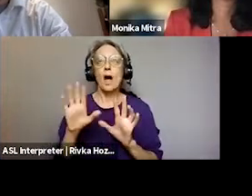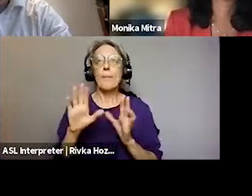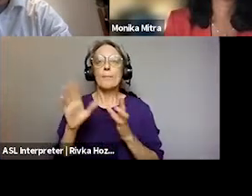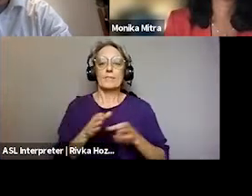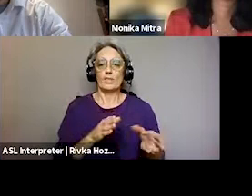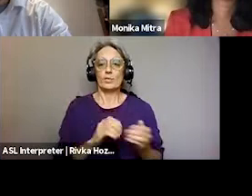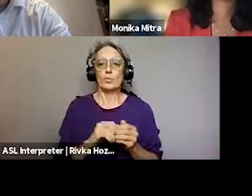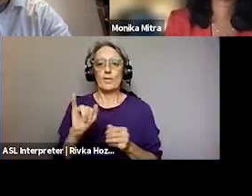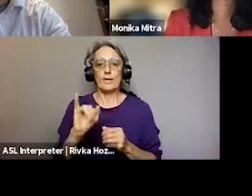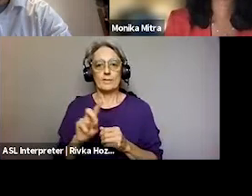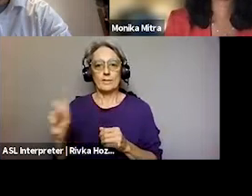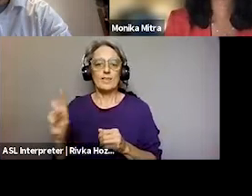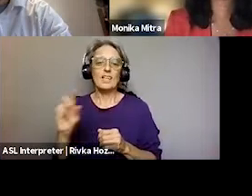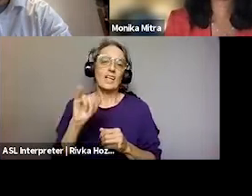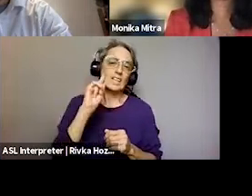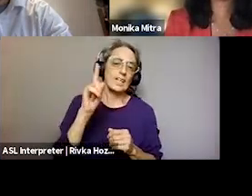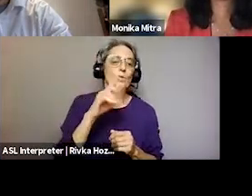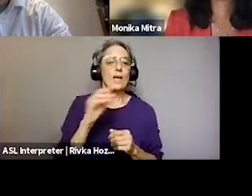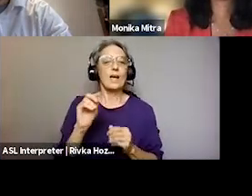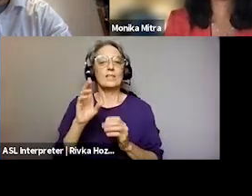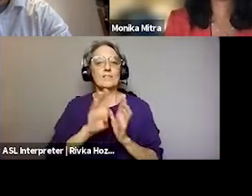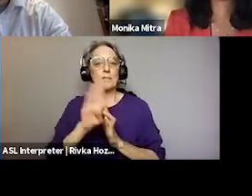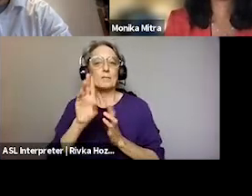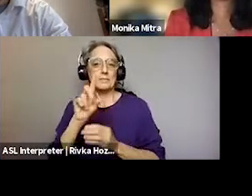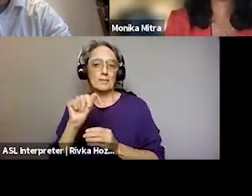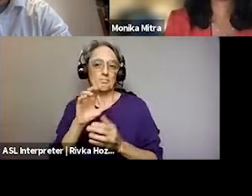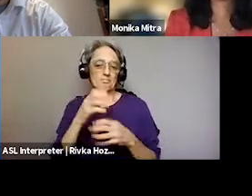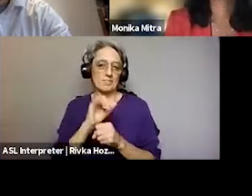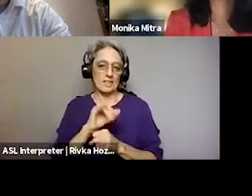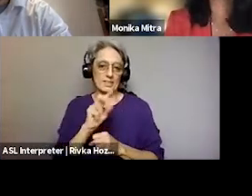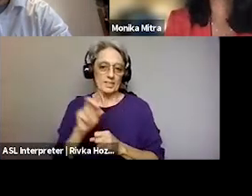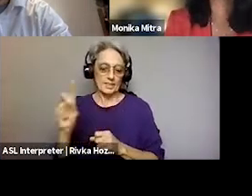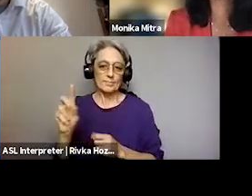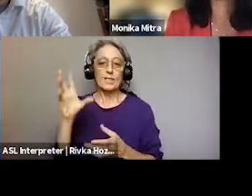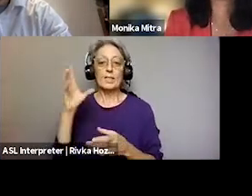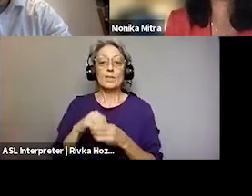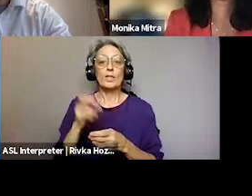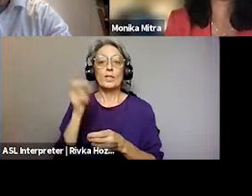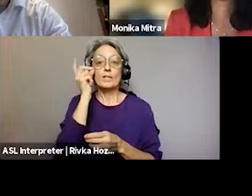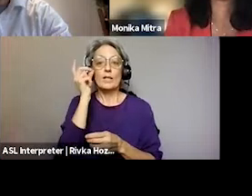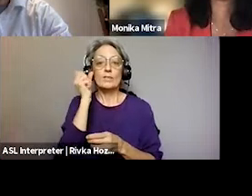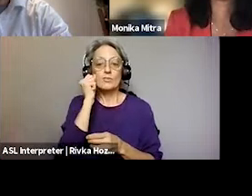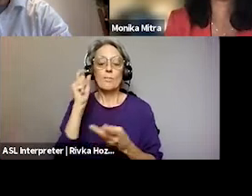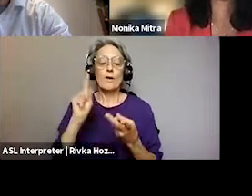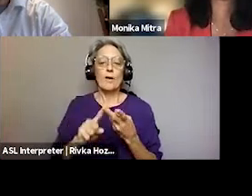developmental disabilities or IDD including down syndrome and autism spectrum disorder.